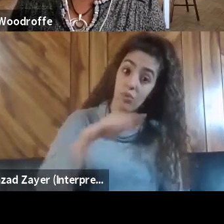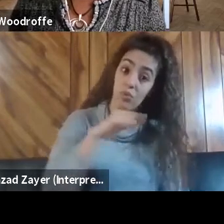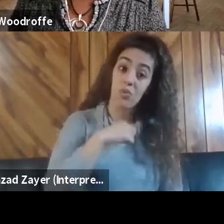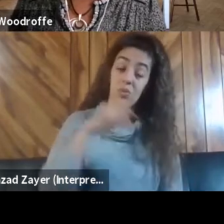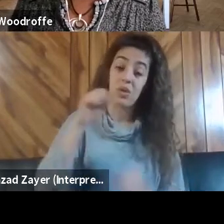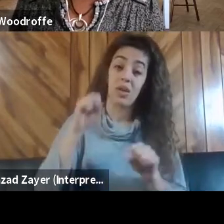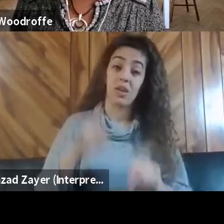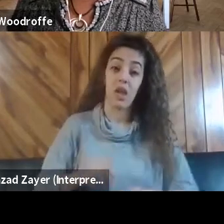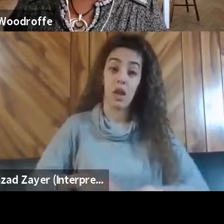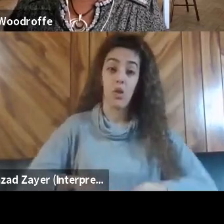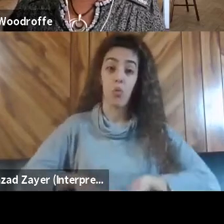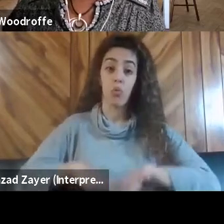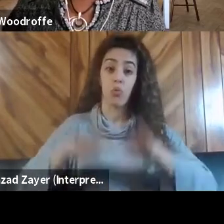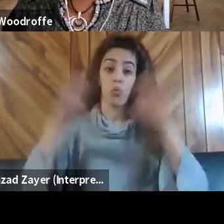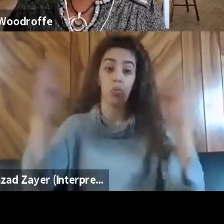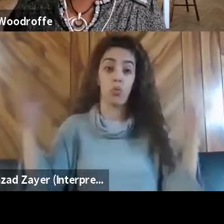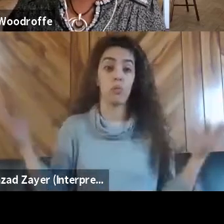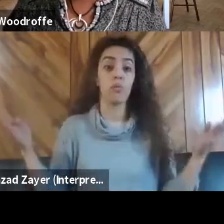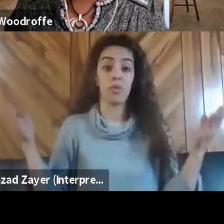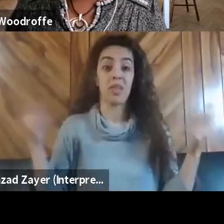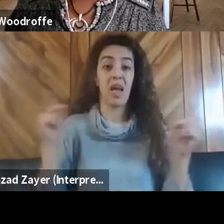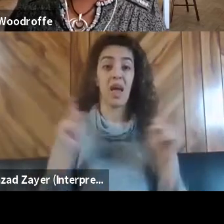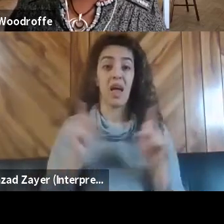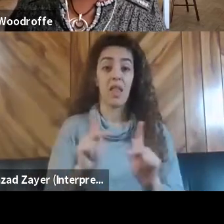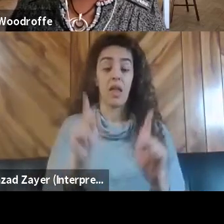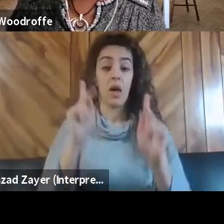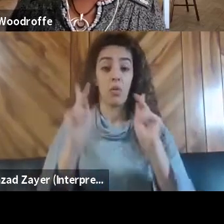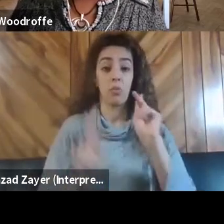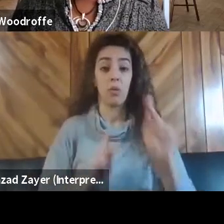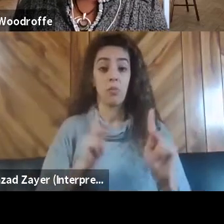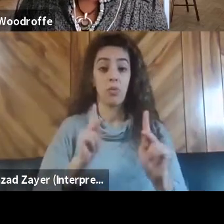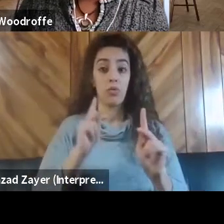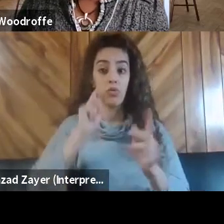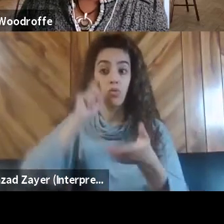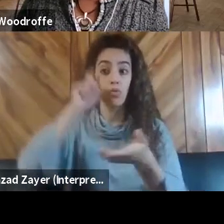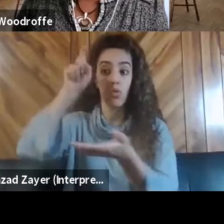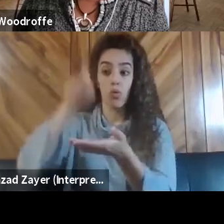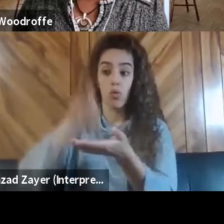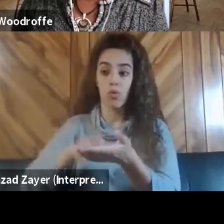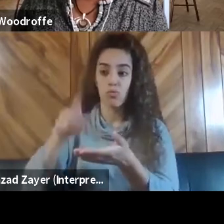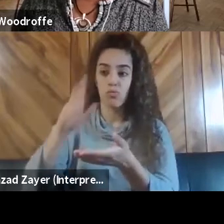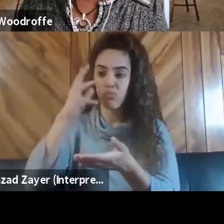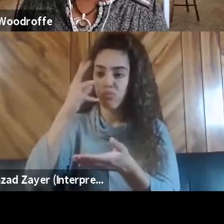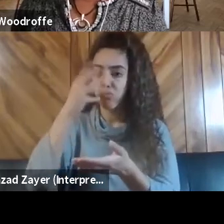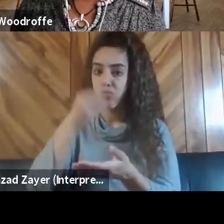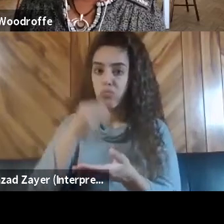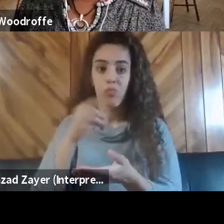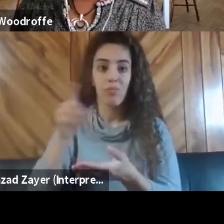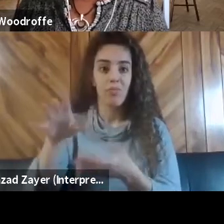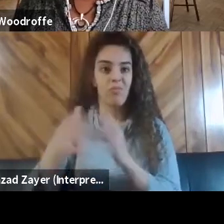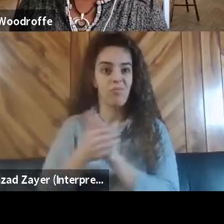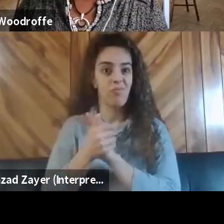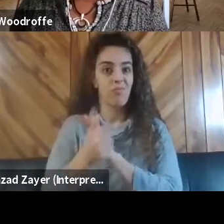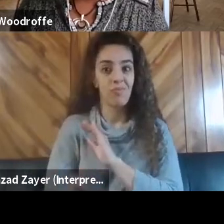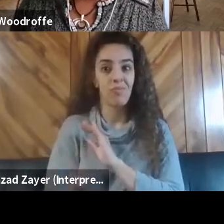people to just see the beauty in our children, the strengths